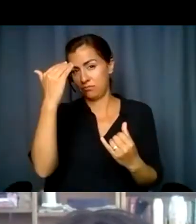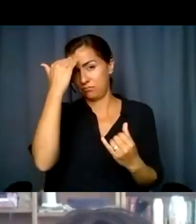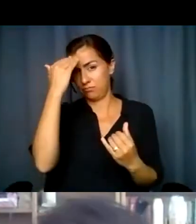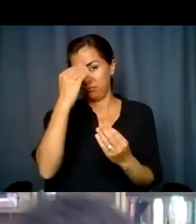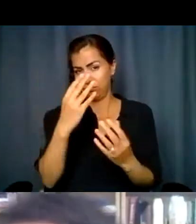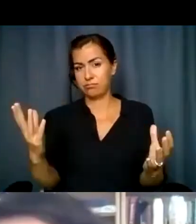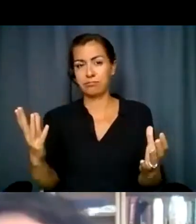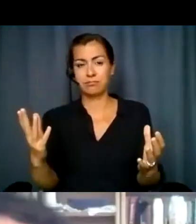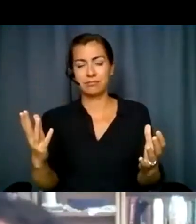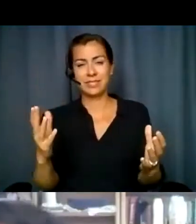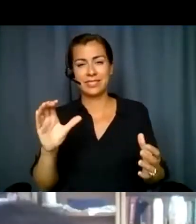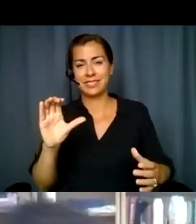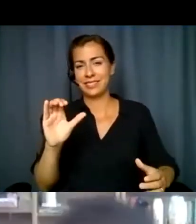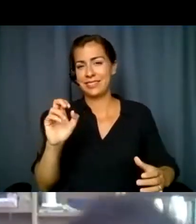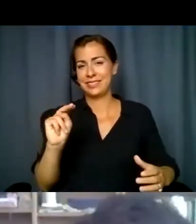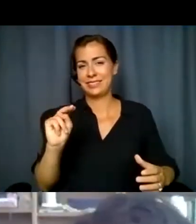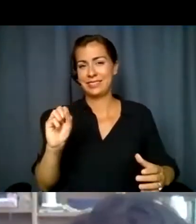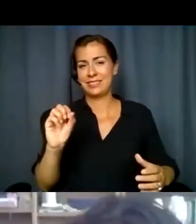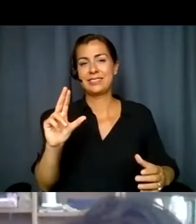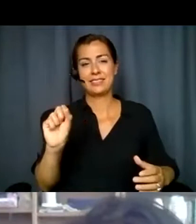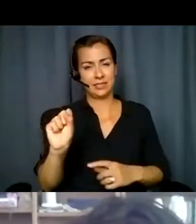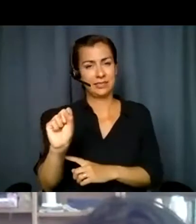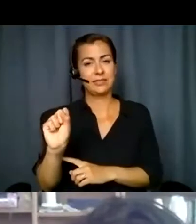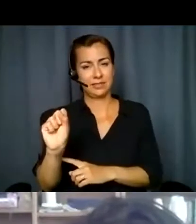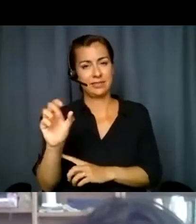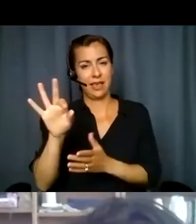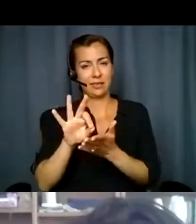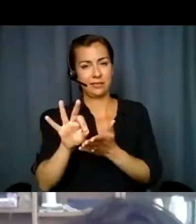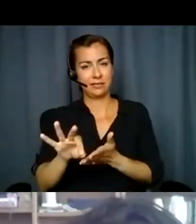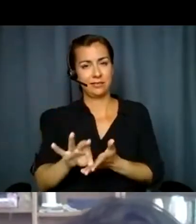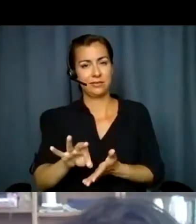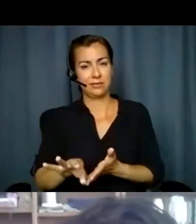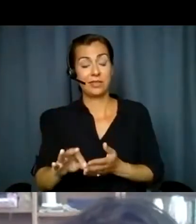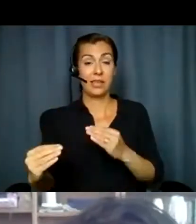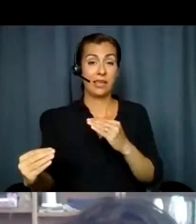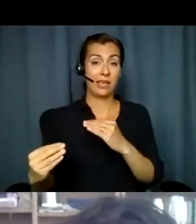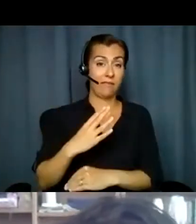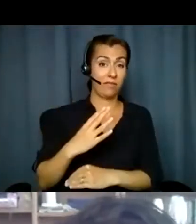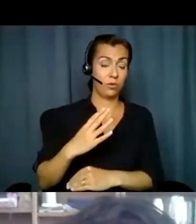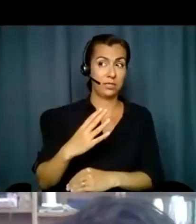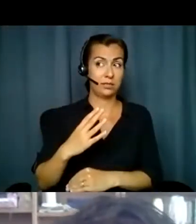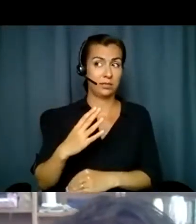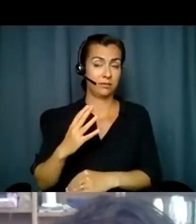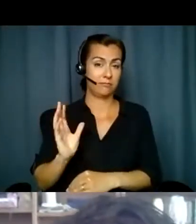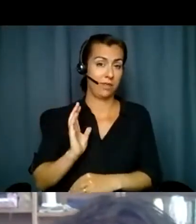I heard you say that they might help people register, but do